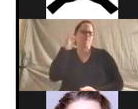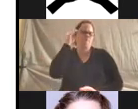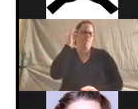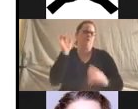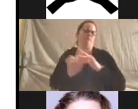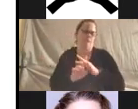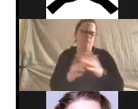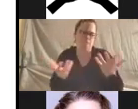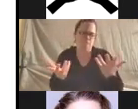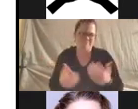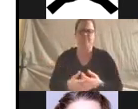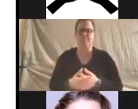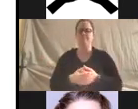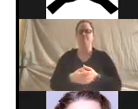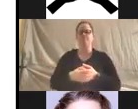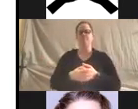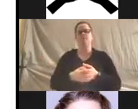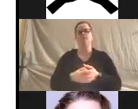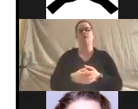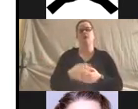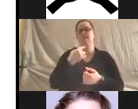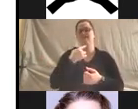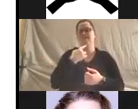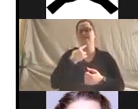And so, I would say, precedence matters.